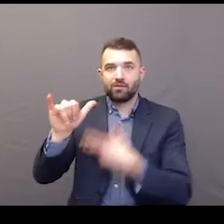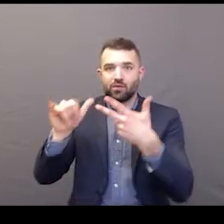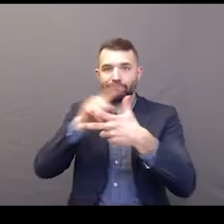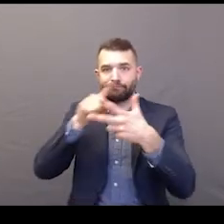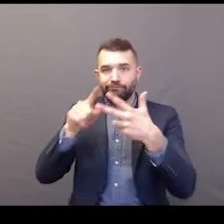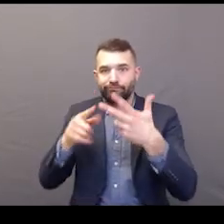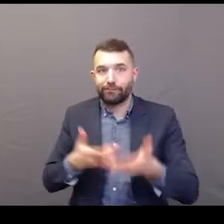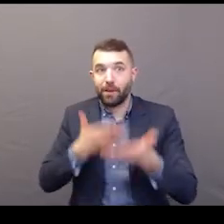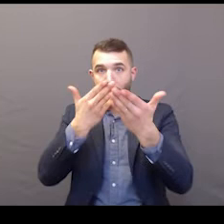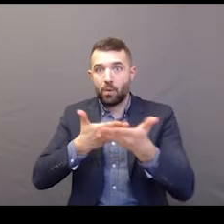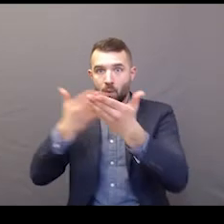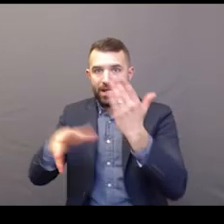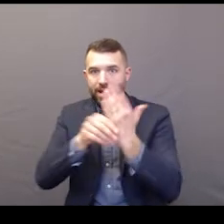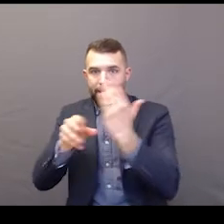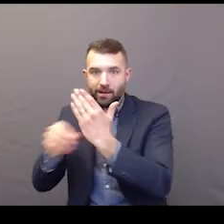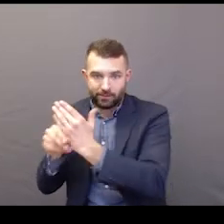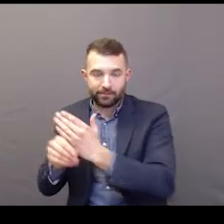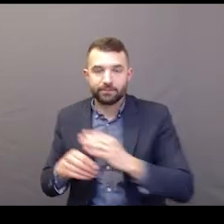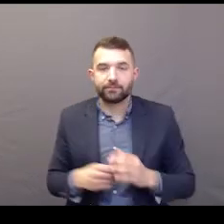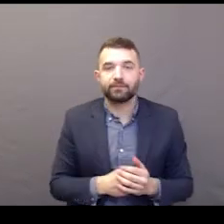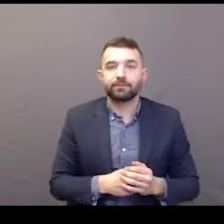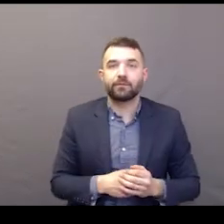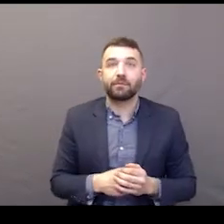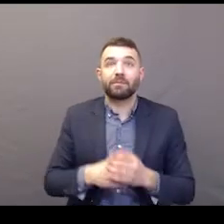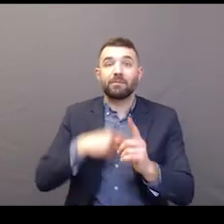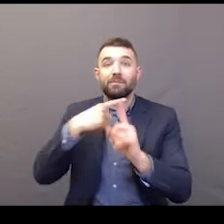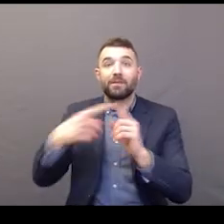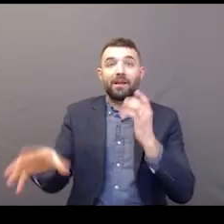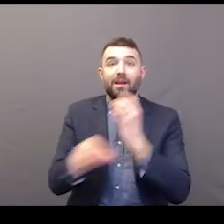We will also be adding a new Park-and-Ride garage at the Lake Forest Park Town Center.